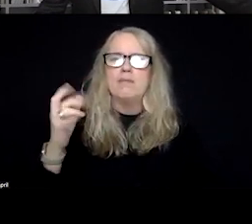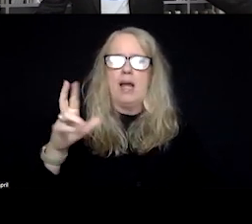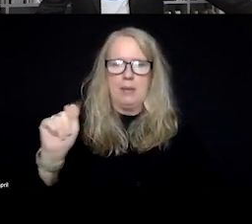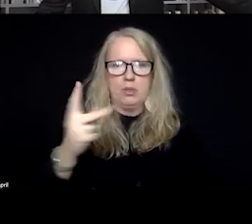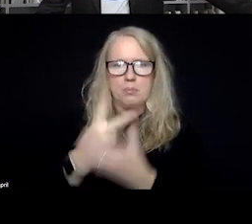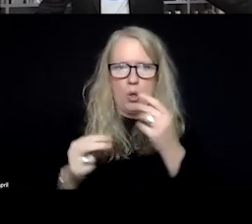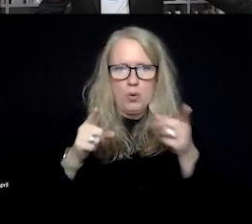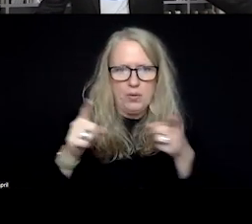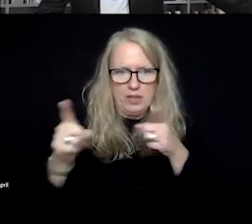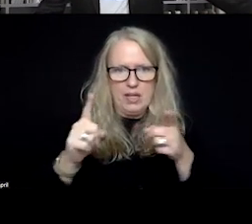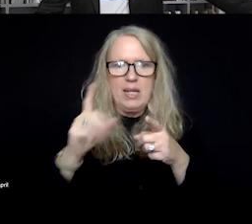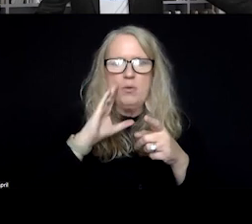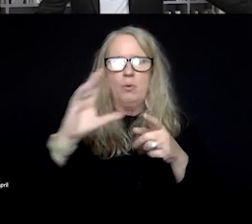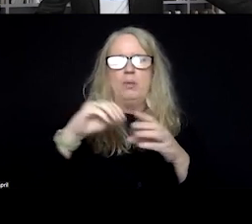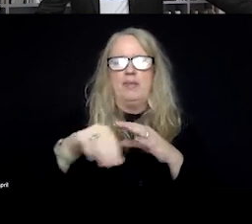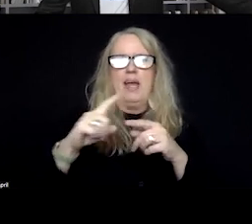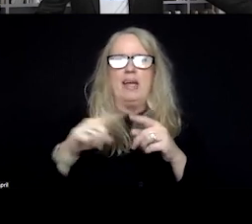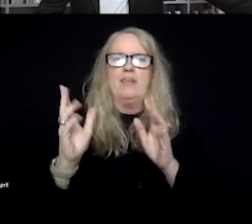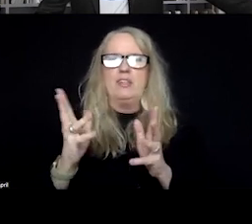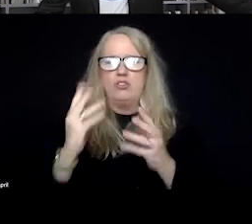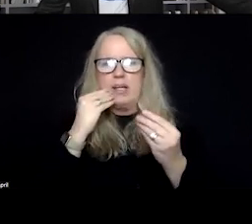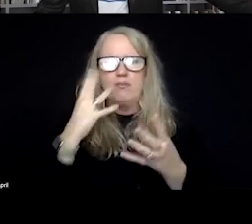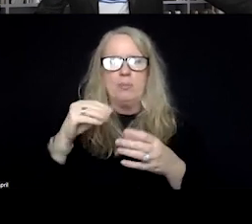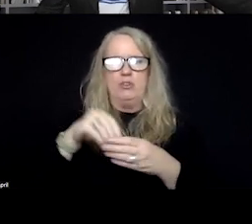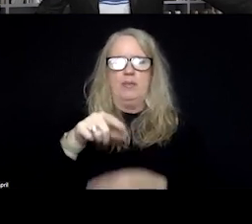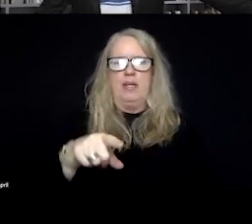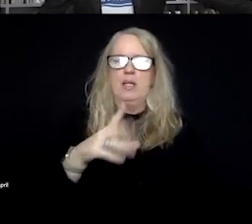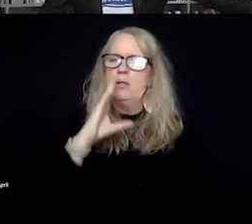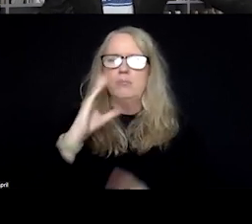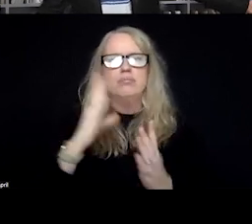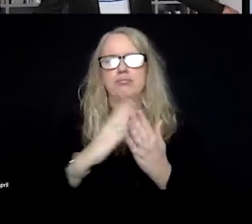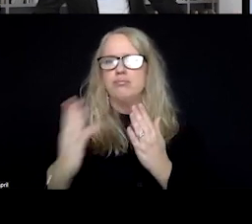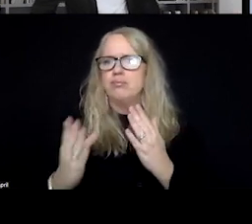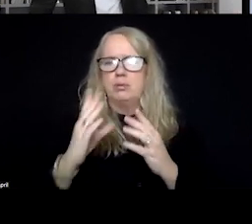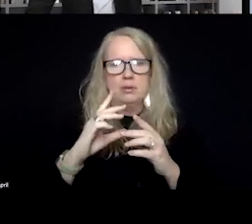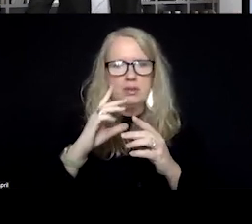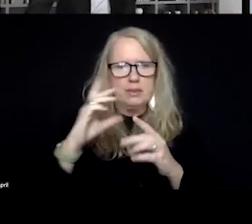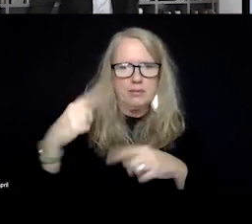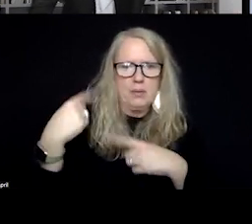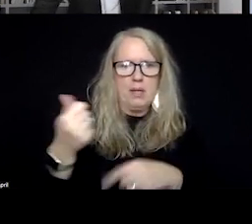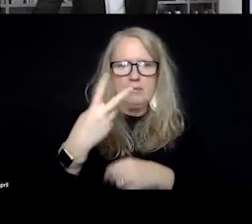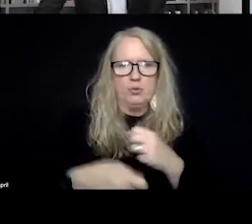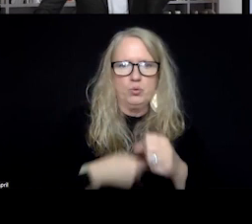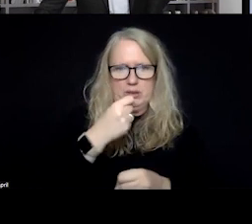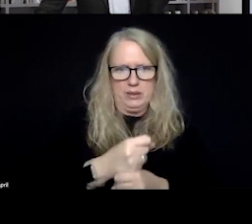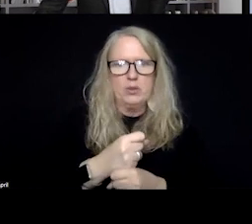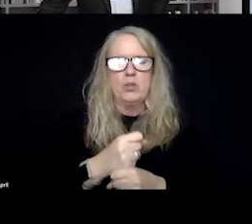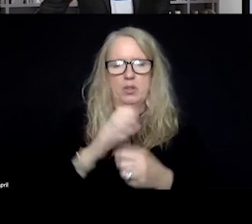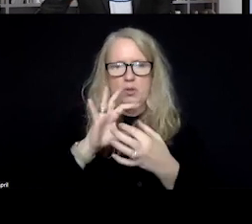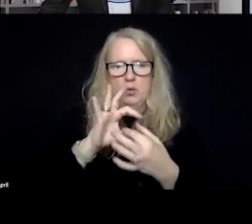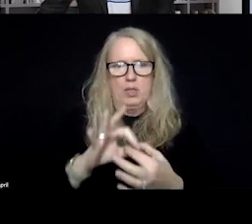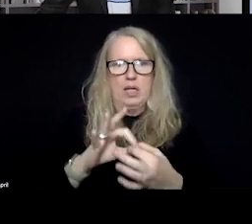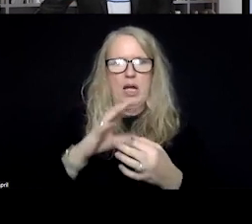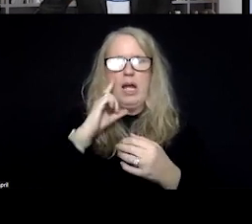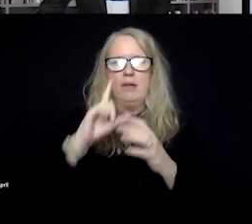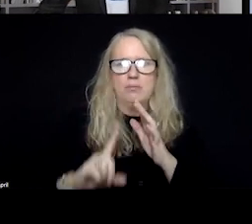WE HAVE A NUMBER OF ARTICLES AROUND THE SURGE OF MENTAL HEALTH